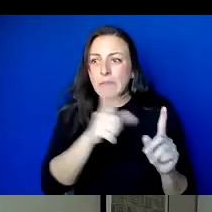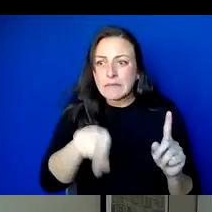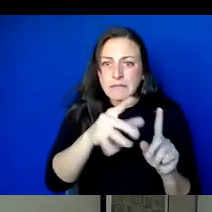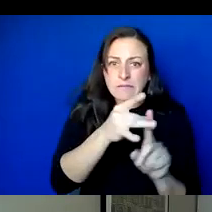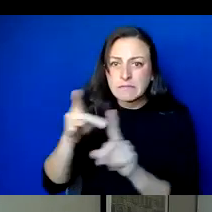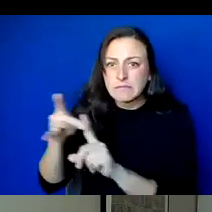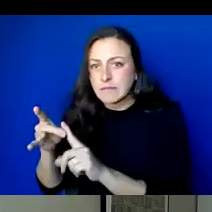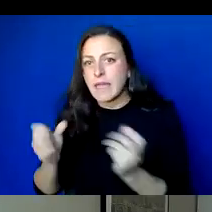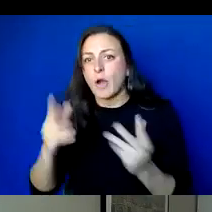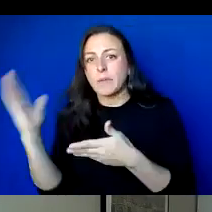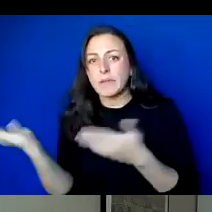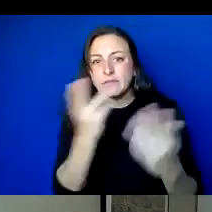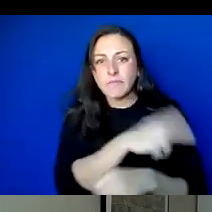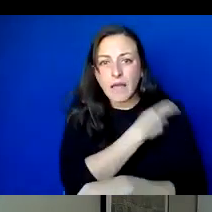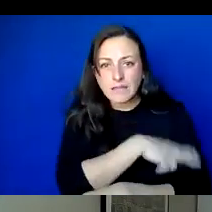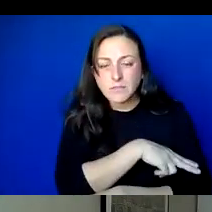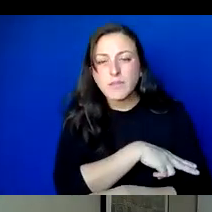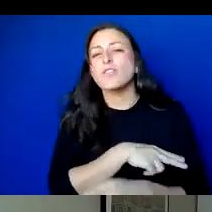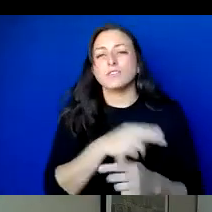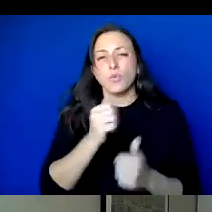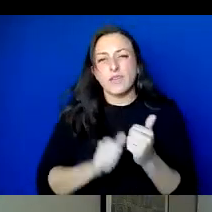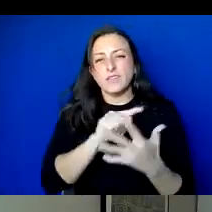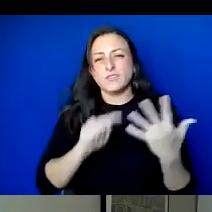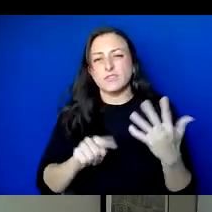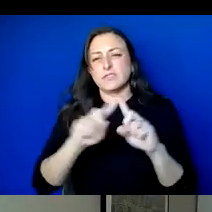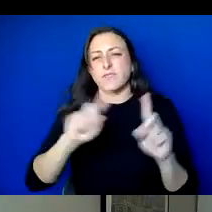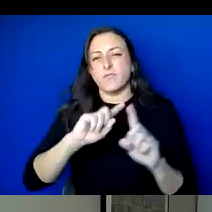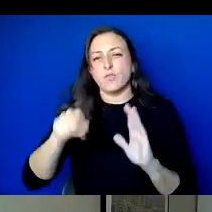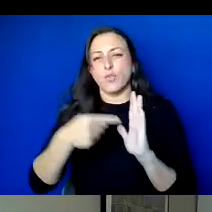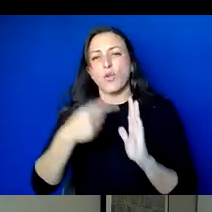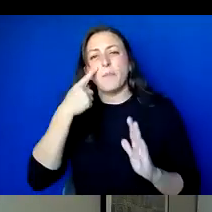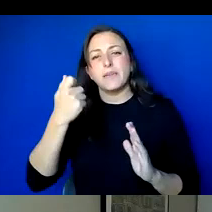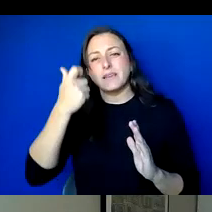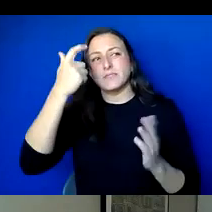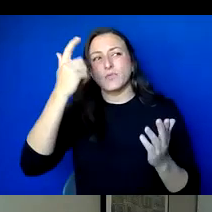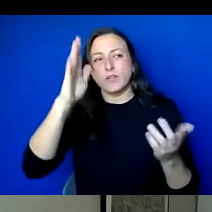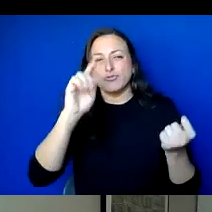may have a different role for the next iteration of the Dial, which is absolutely what we should